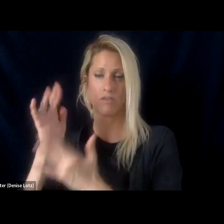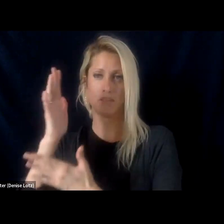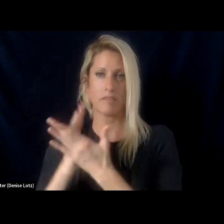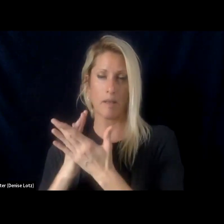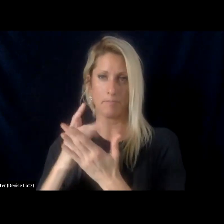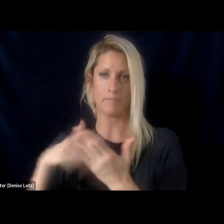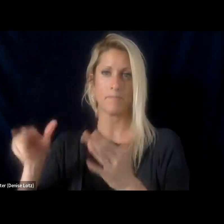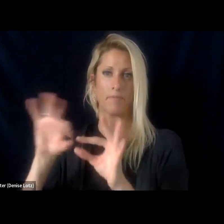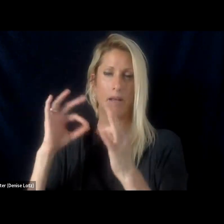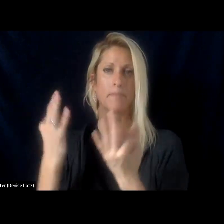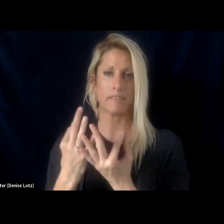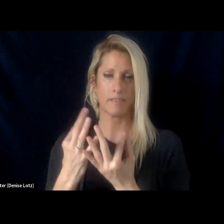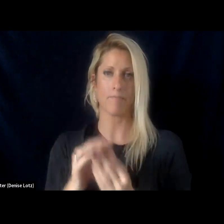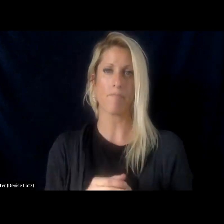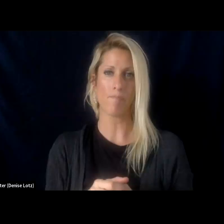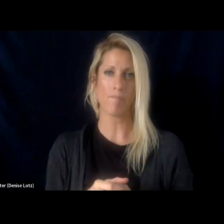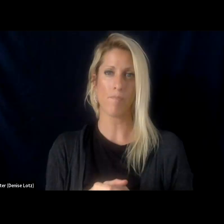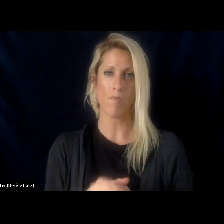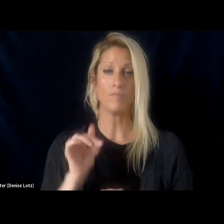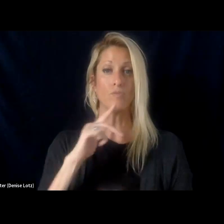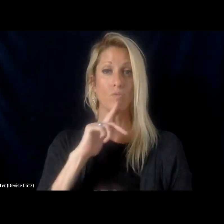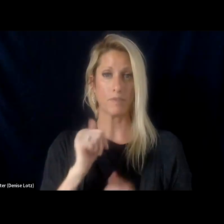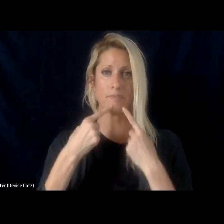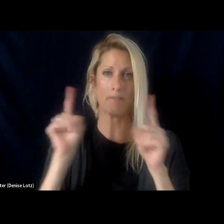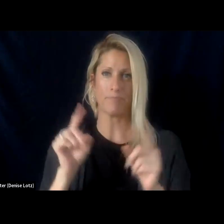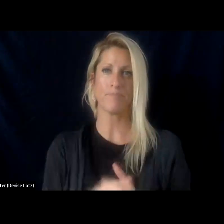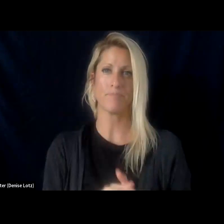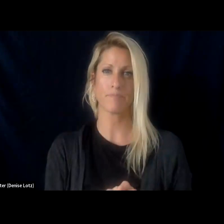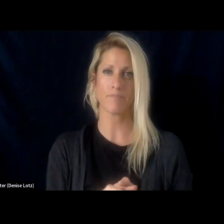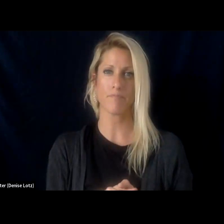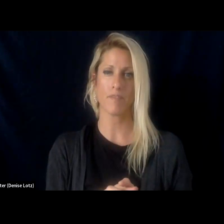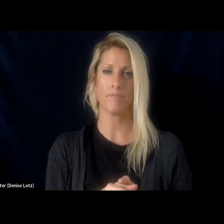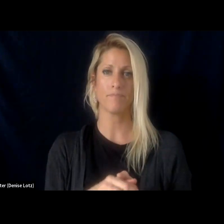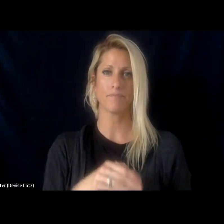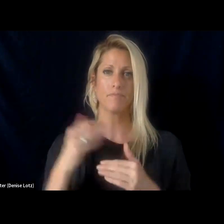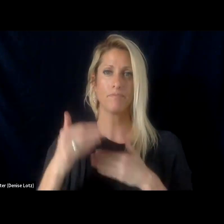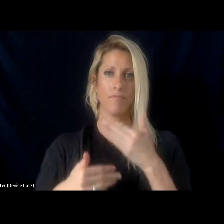that was really successful. Fast forward, you know, we leverage a lot of other things